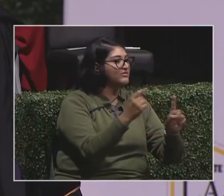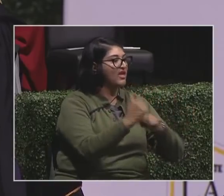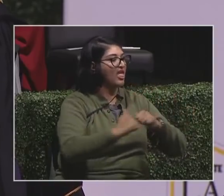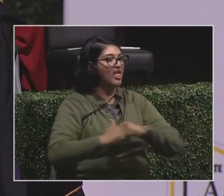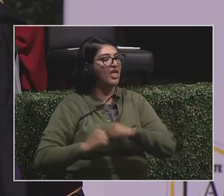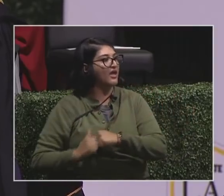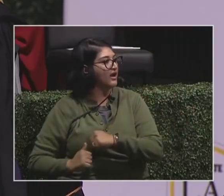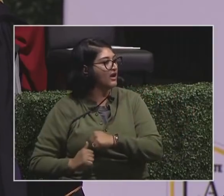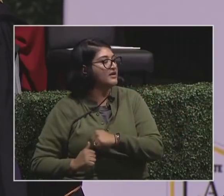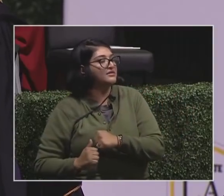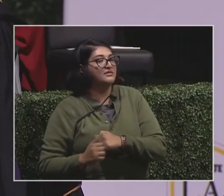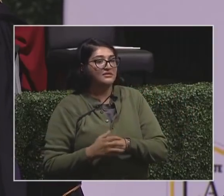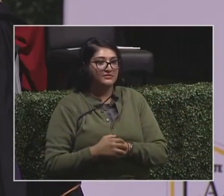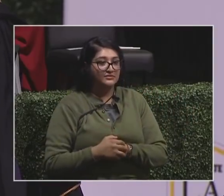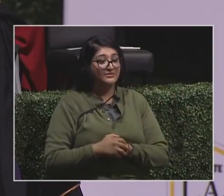GOAL ALONE.